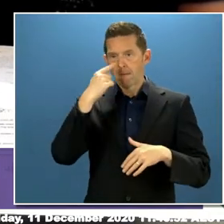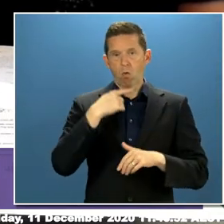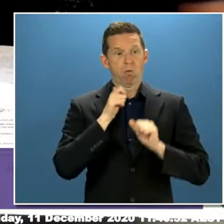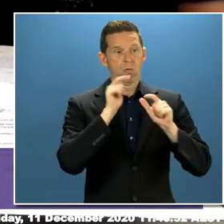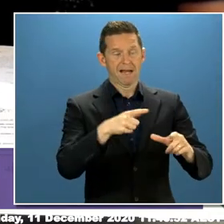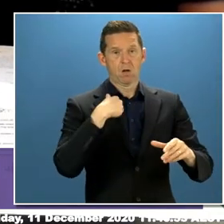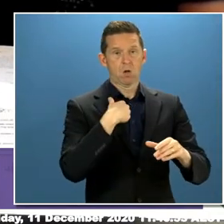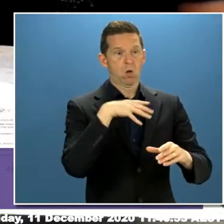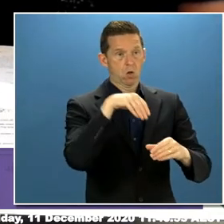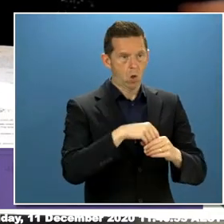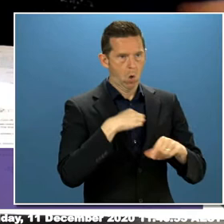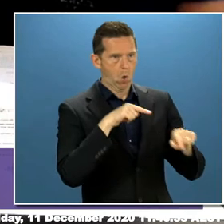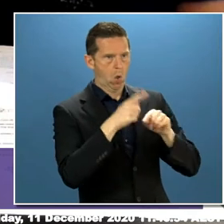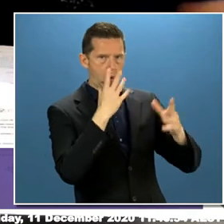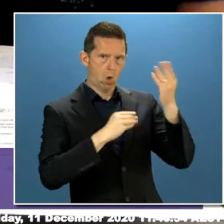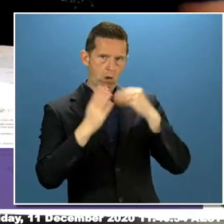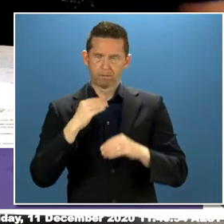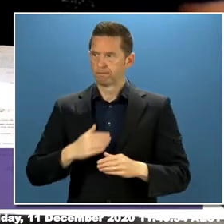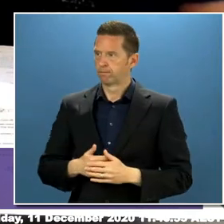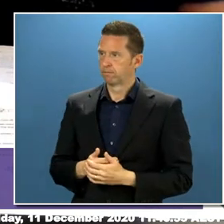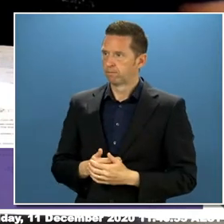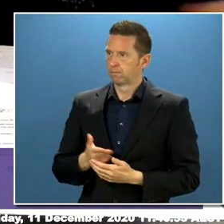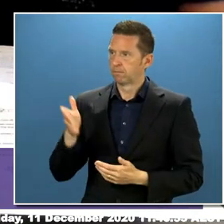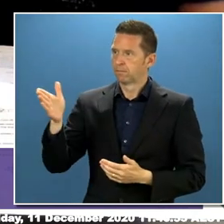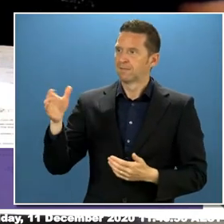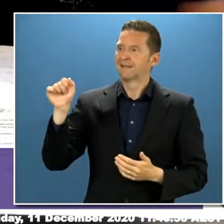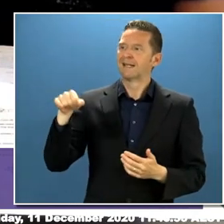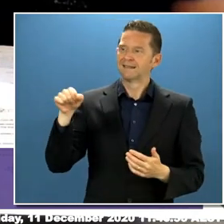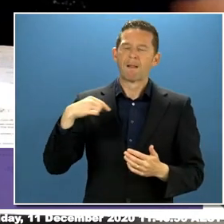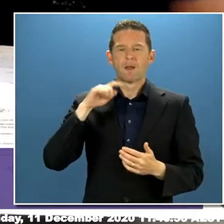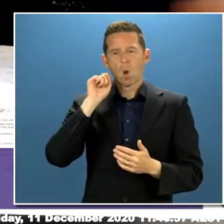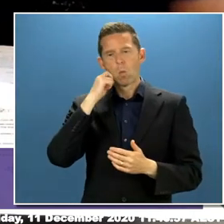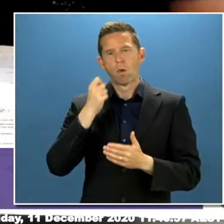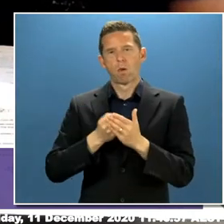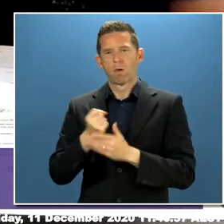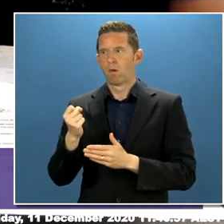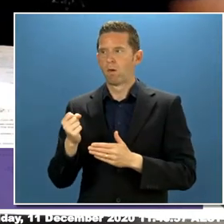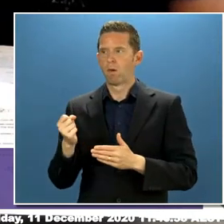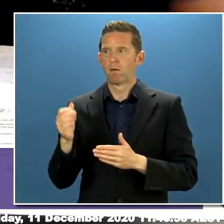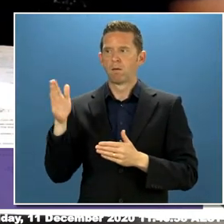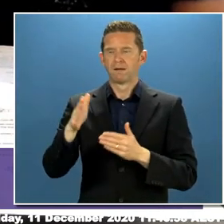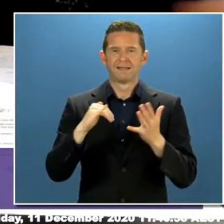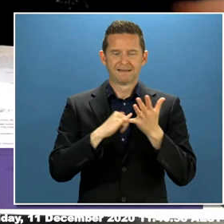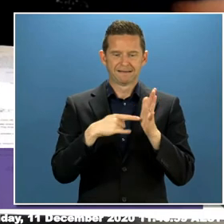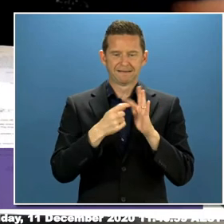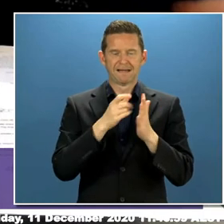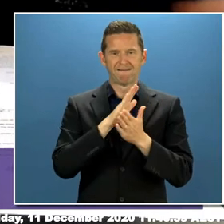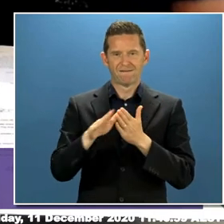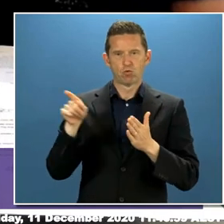I will kick in and move it to Steph from her experience because she is one of the associates part of it.